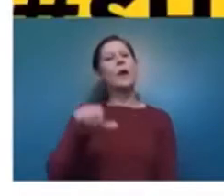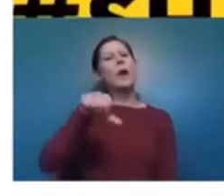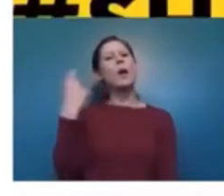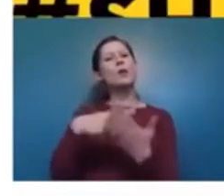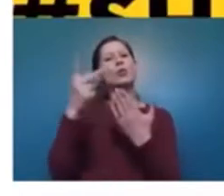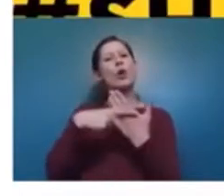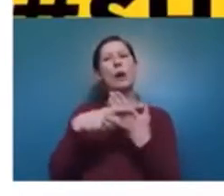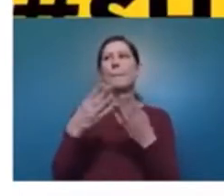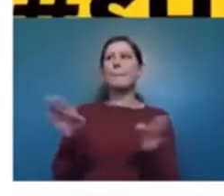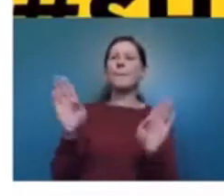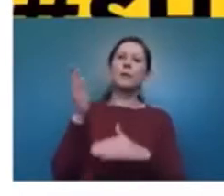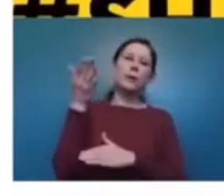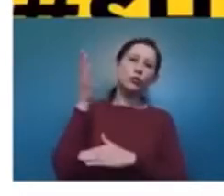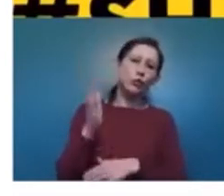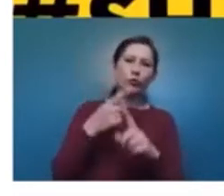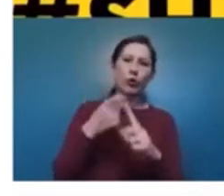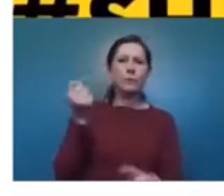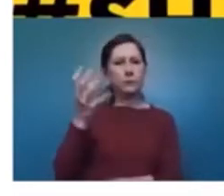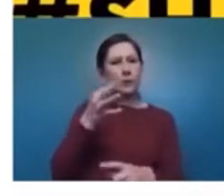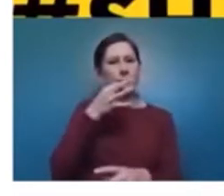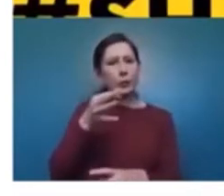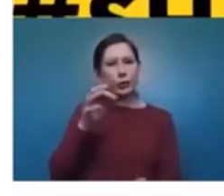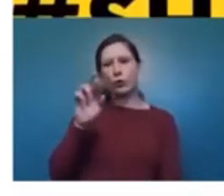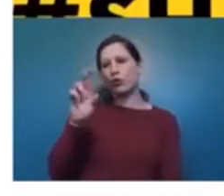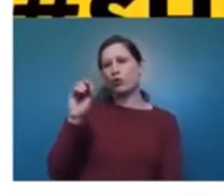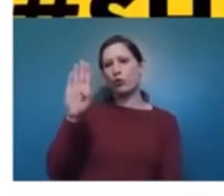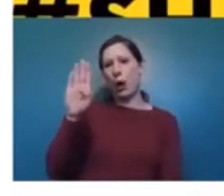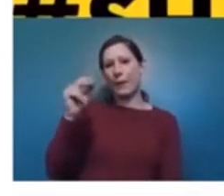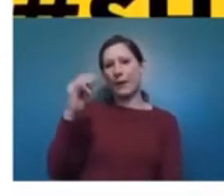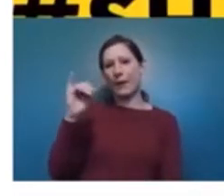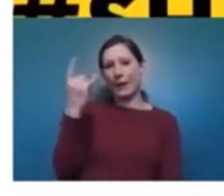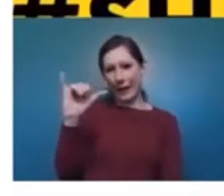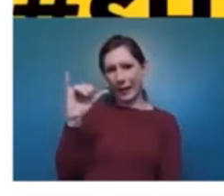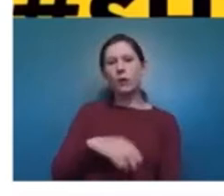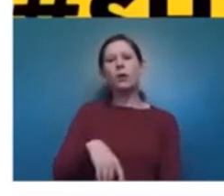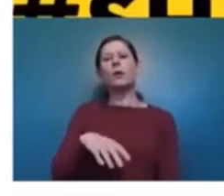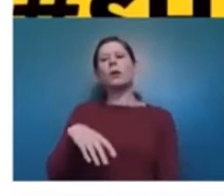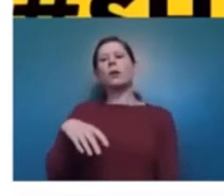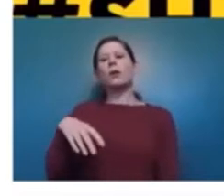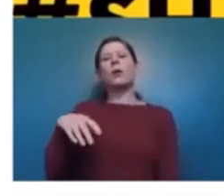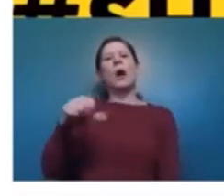Adam: Other programming ranges from lectures from our resident Shakespeare expert Rob Henke, cosplay designs of "Tempest's"